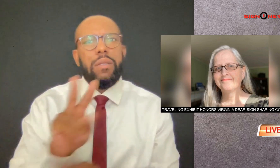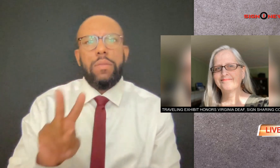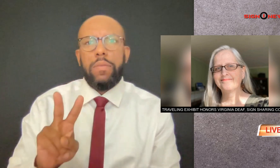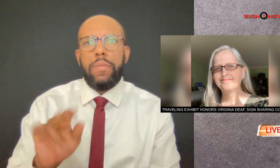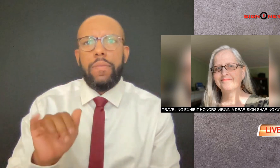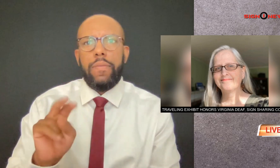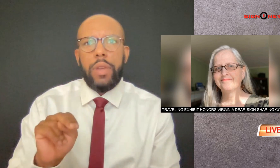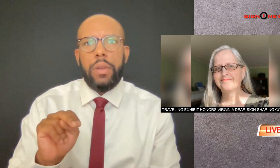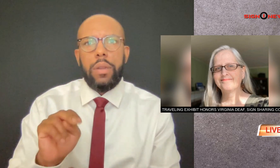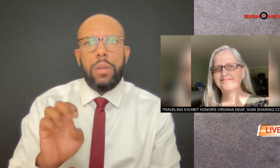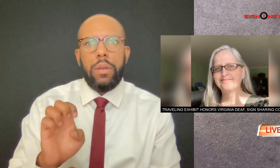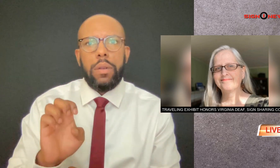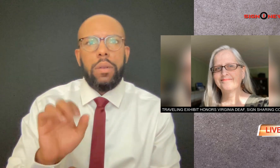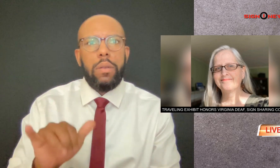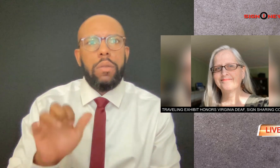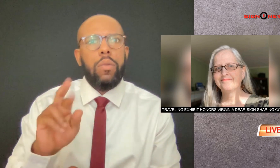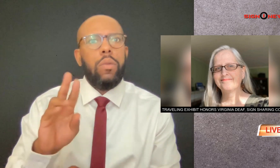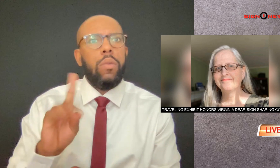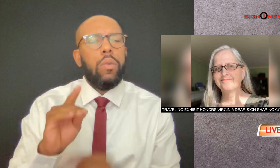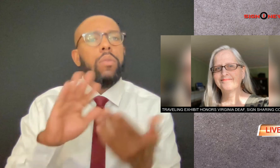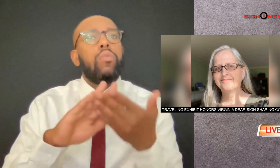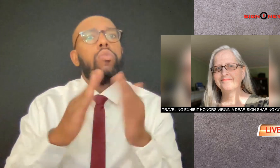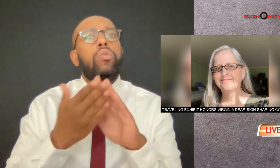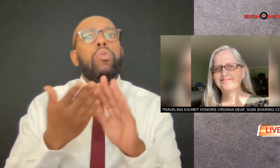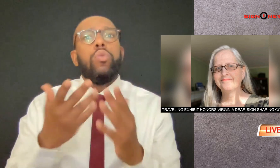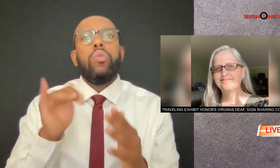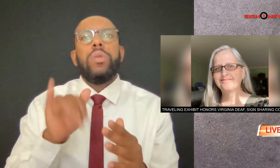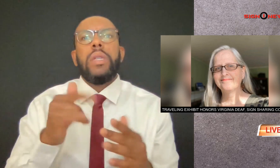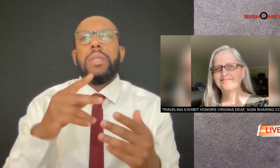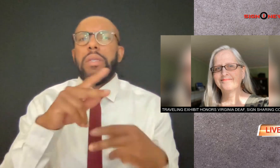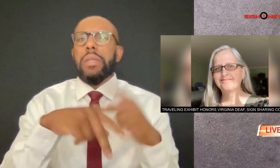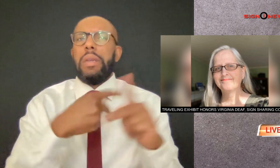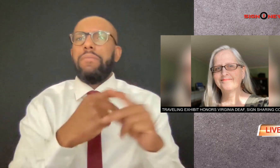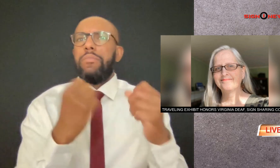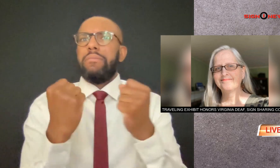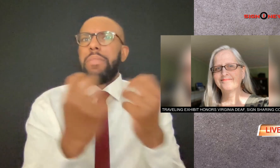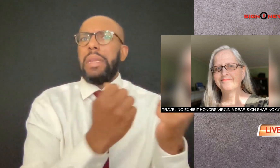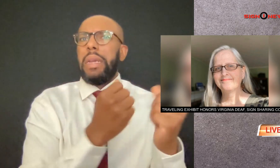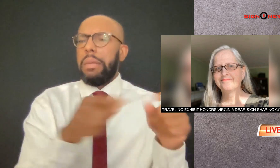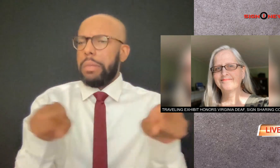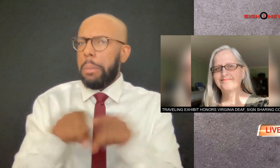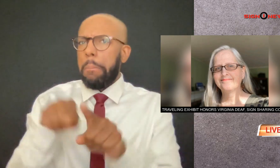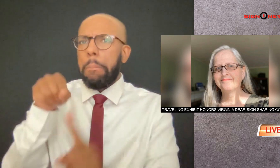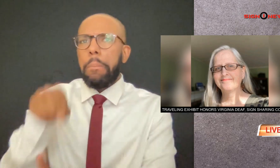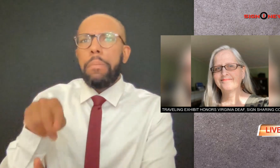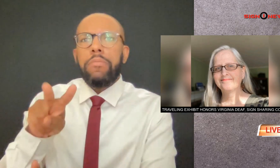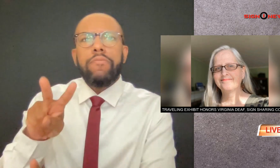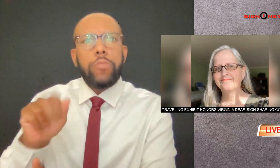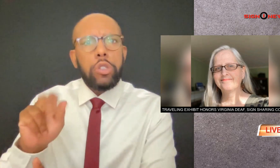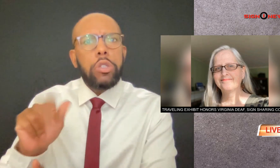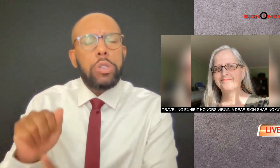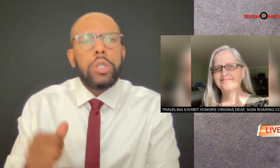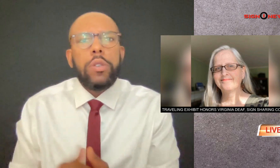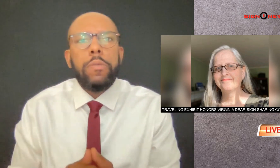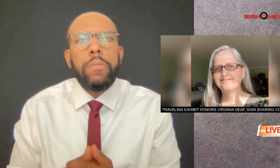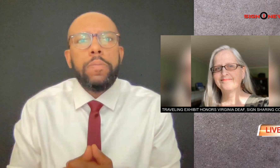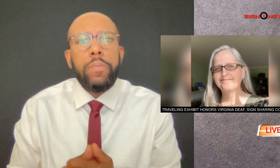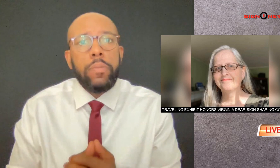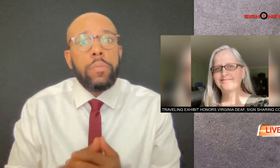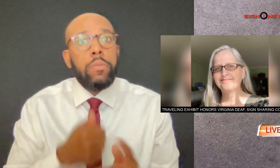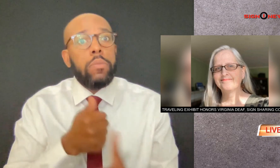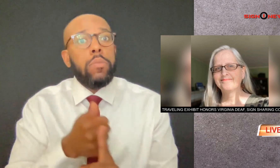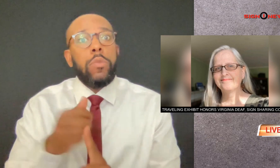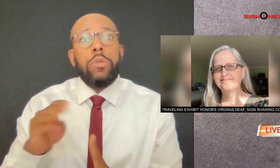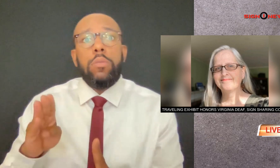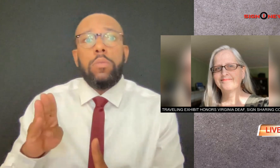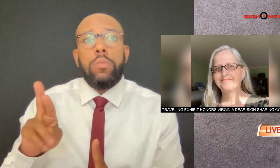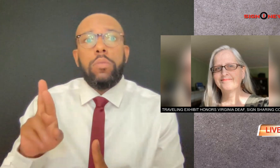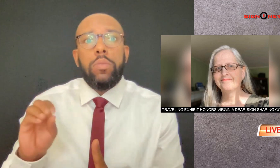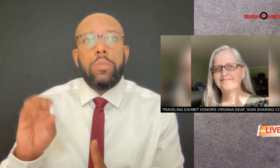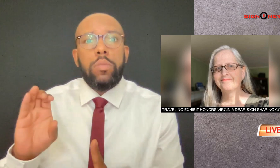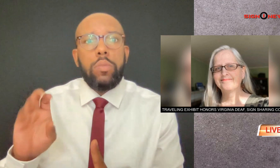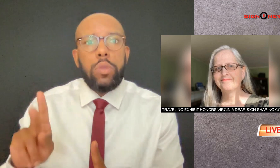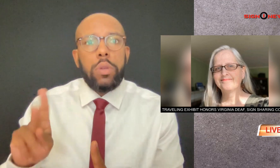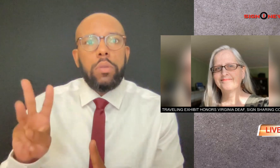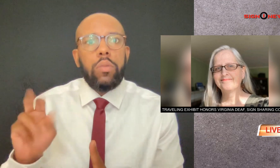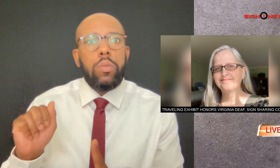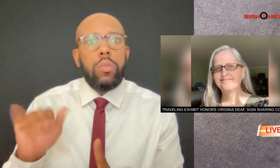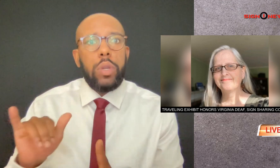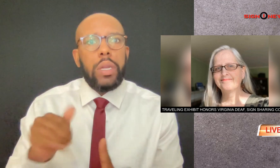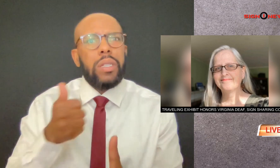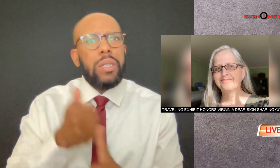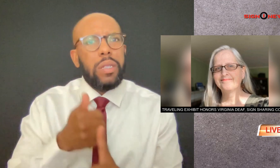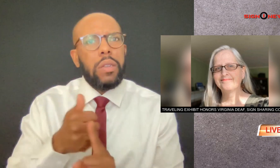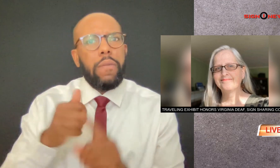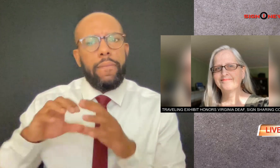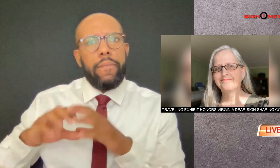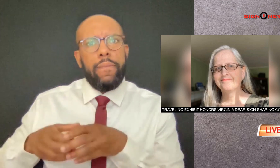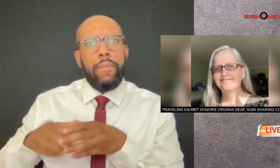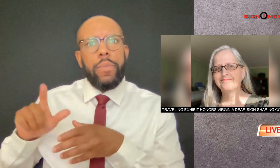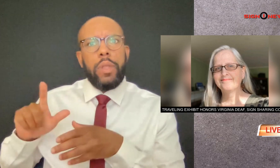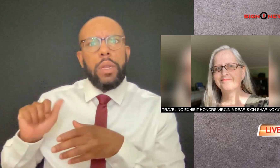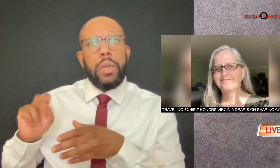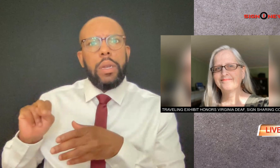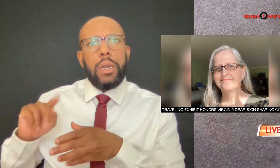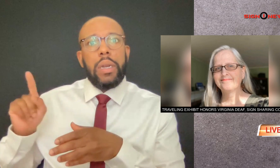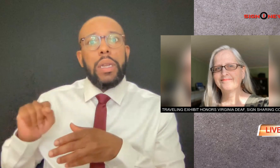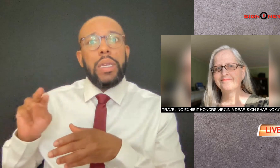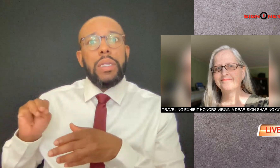Vineyard community